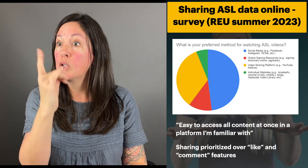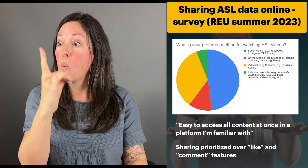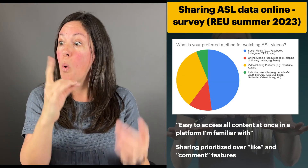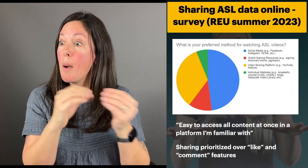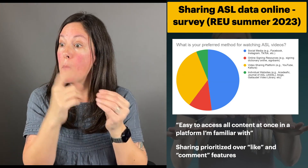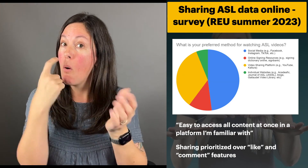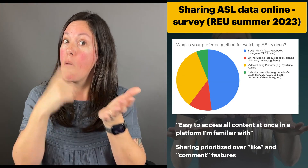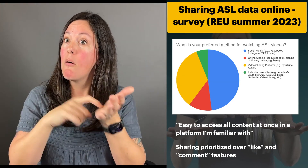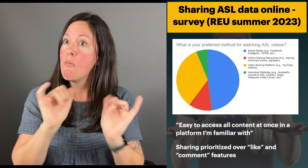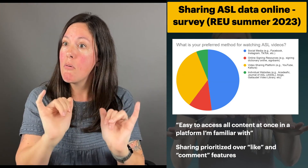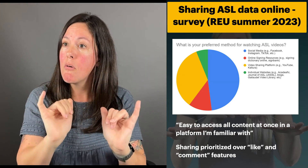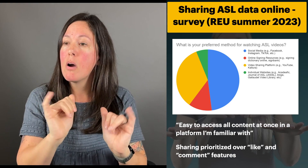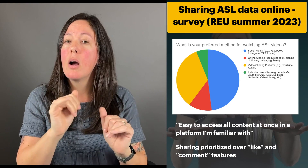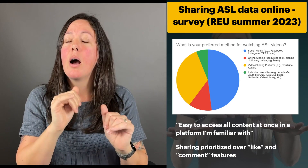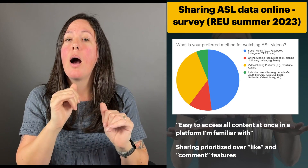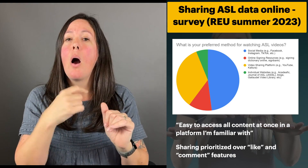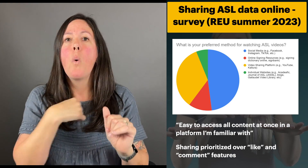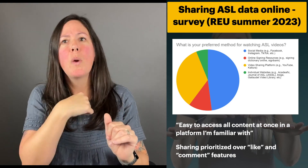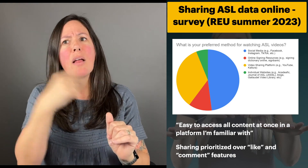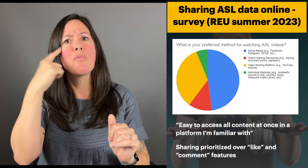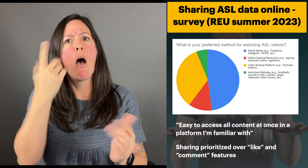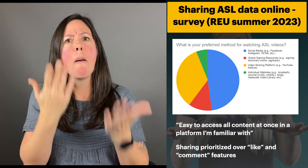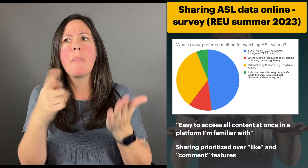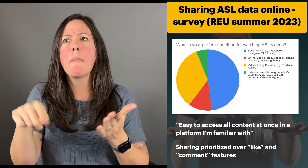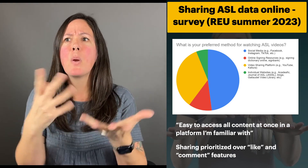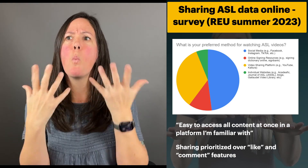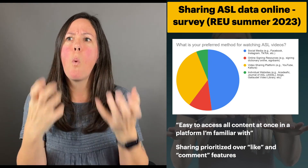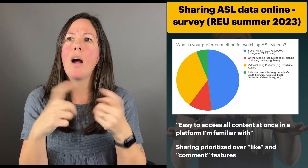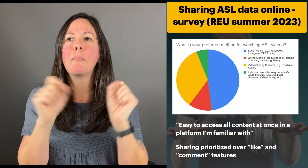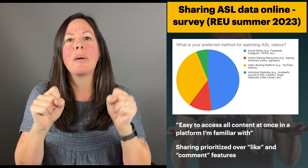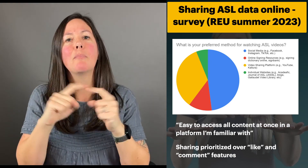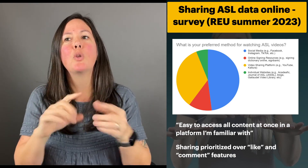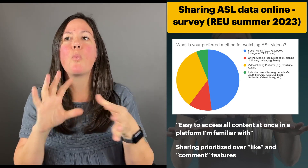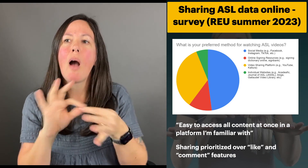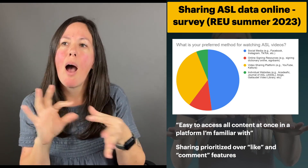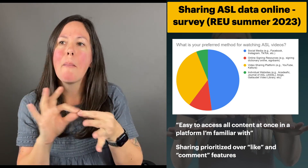able to access the content on a platform they were familiar